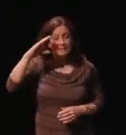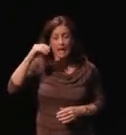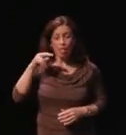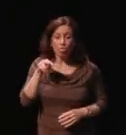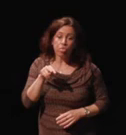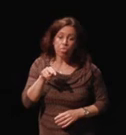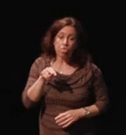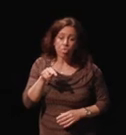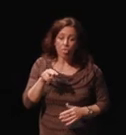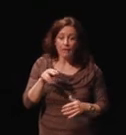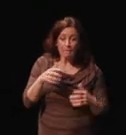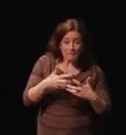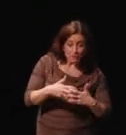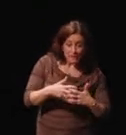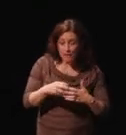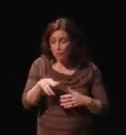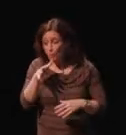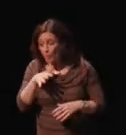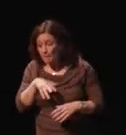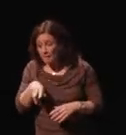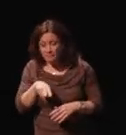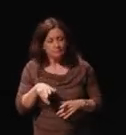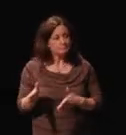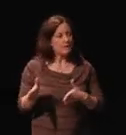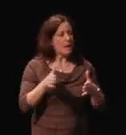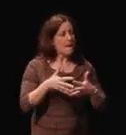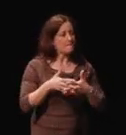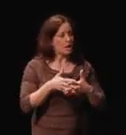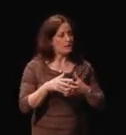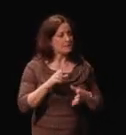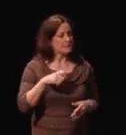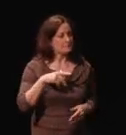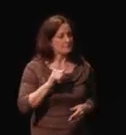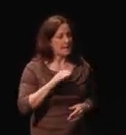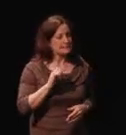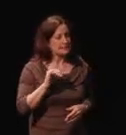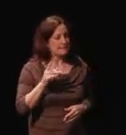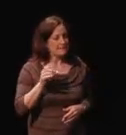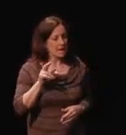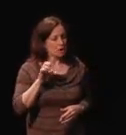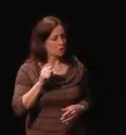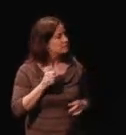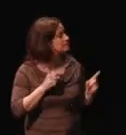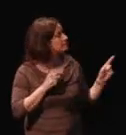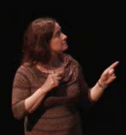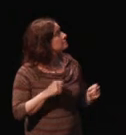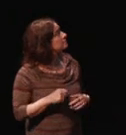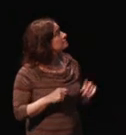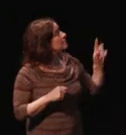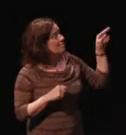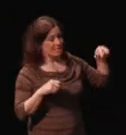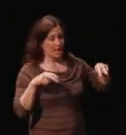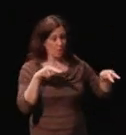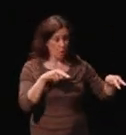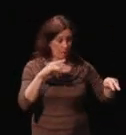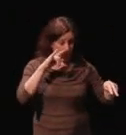This is American Space Invaders, just massive. I don't know if they look bored because this guy's really good at it,